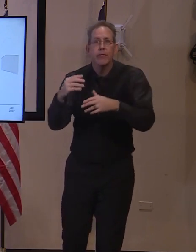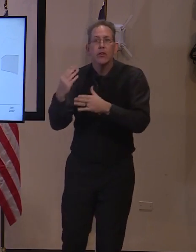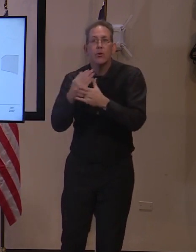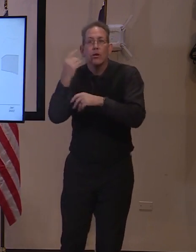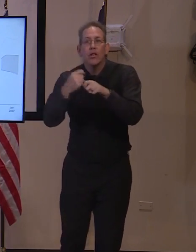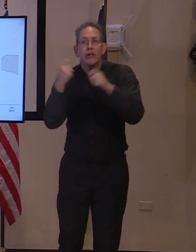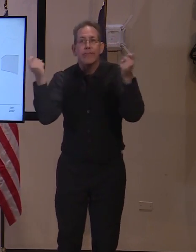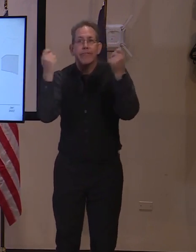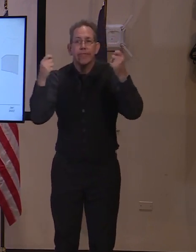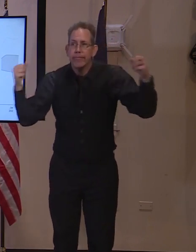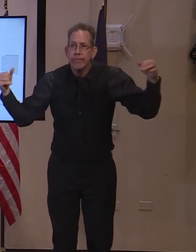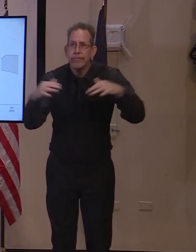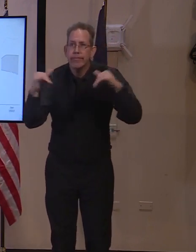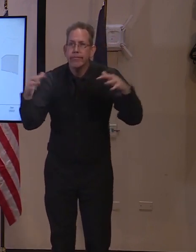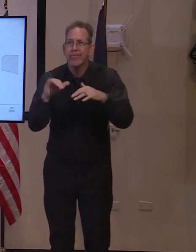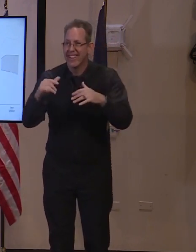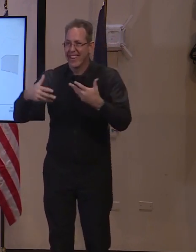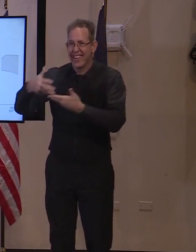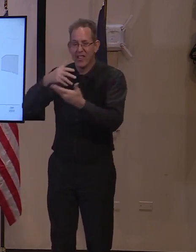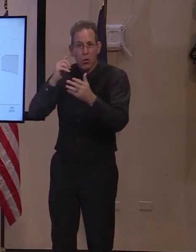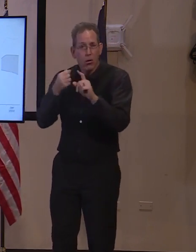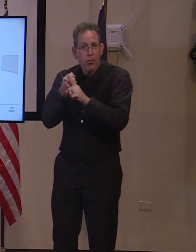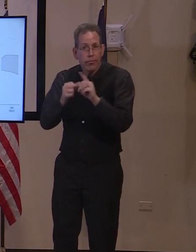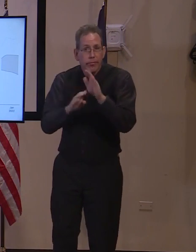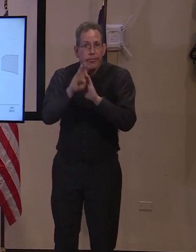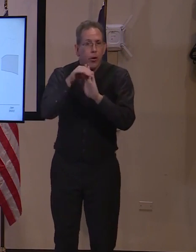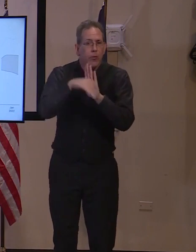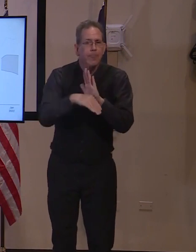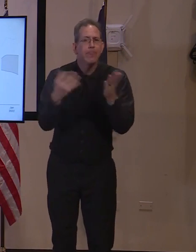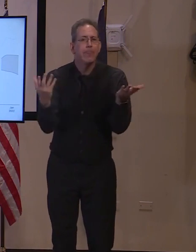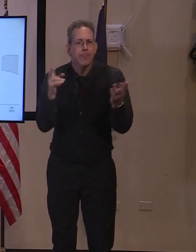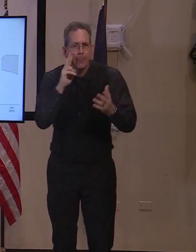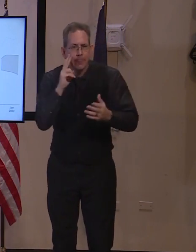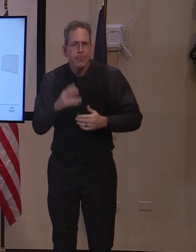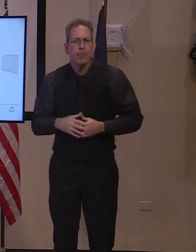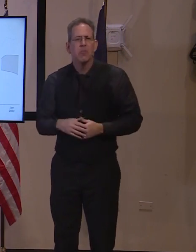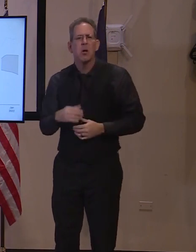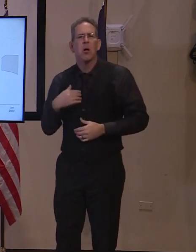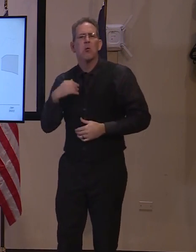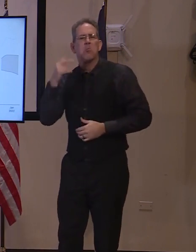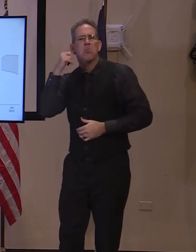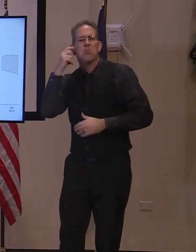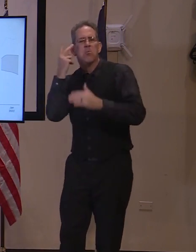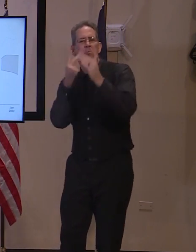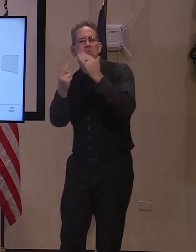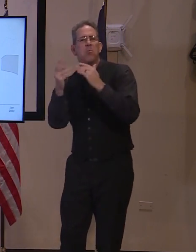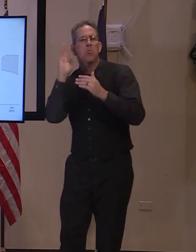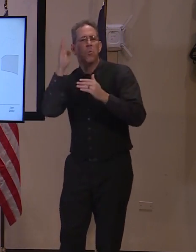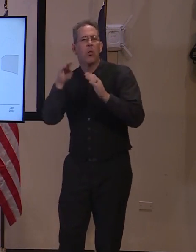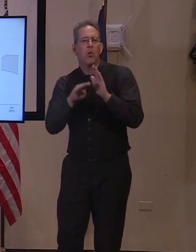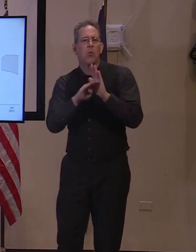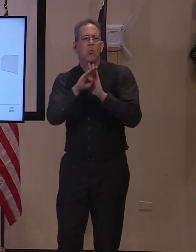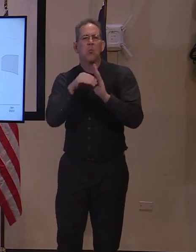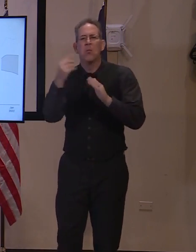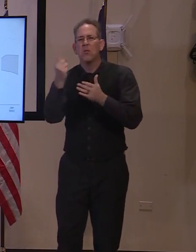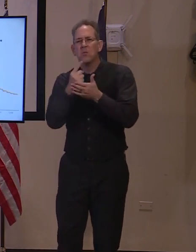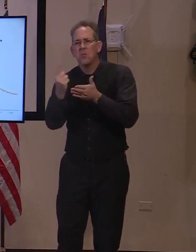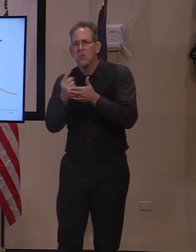following those holidays, probably on the upper end of our projections over the next two or three weeks following those holidays, and you'll see that on